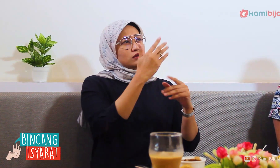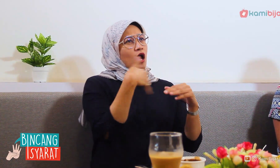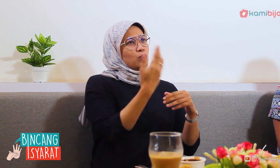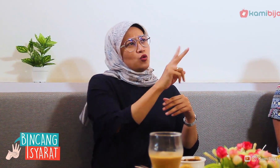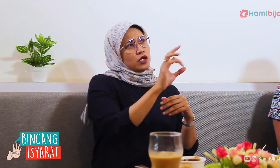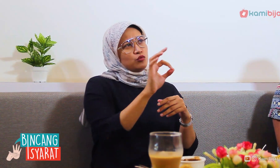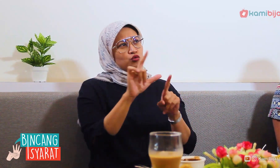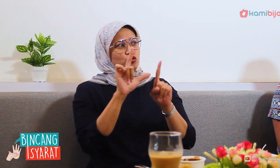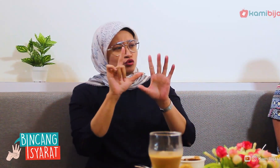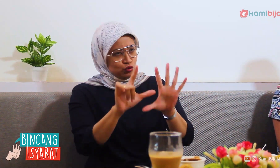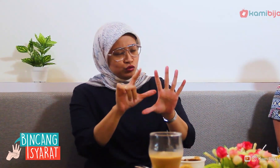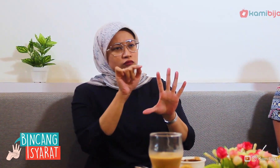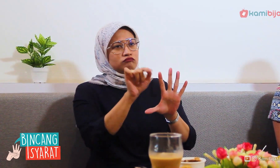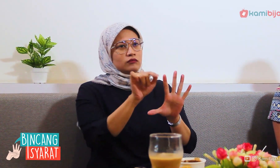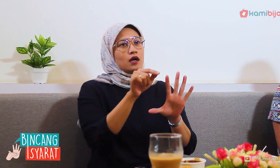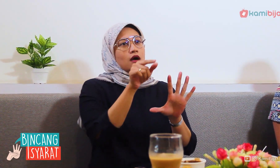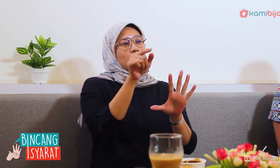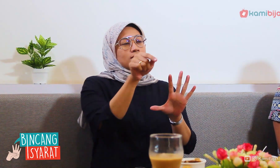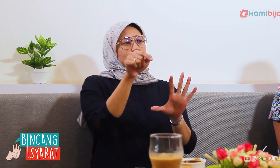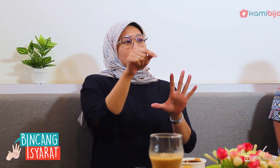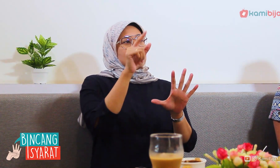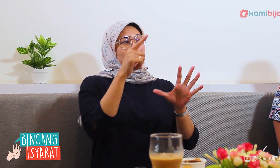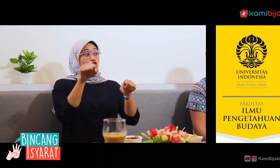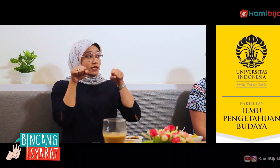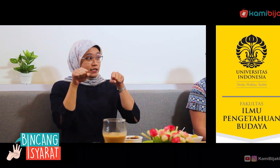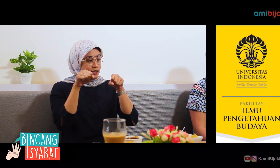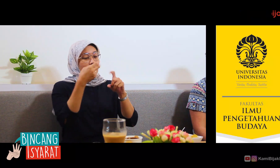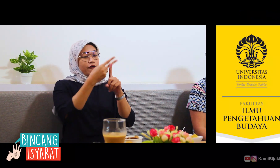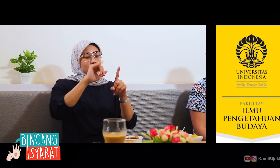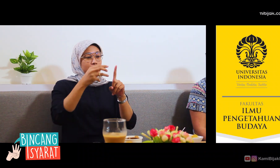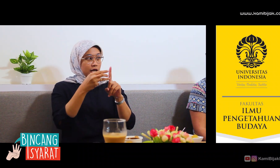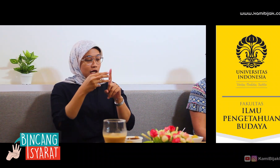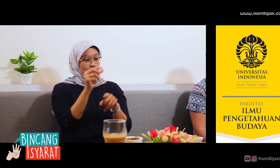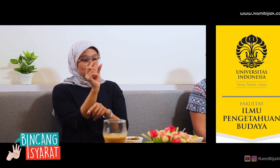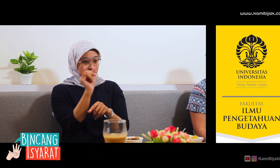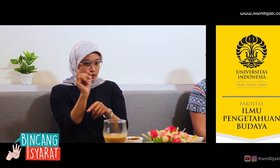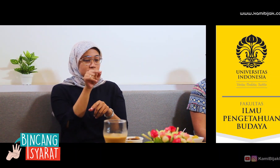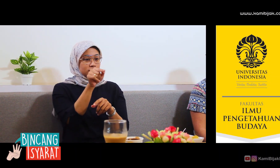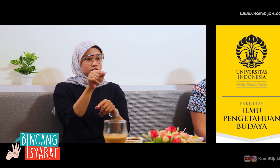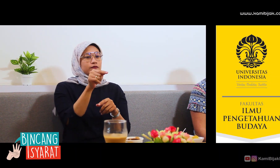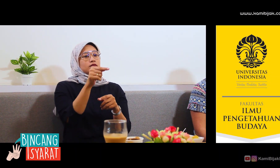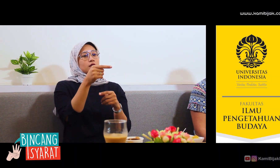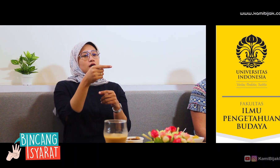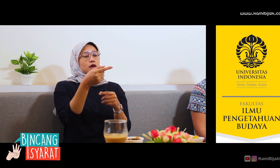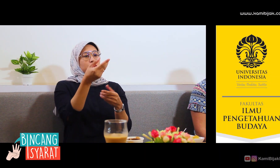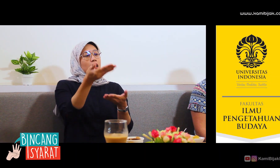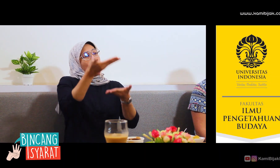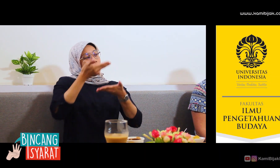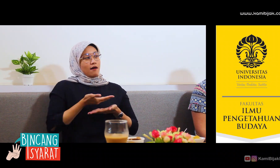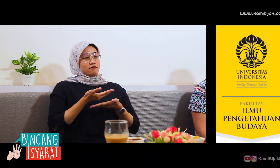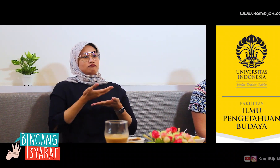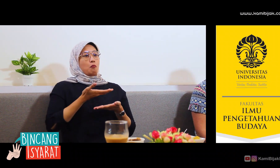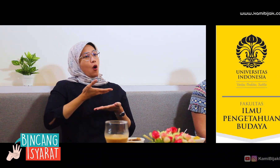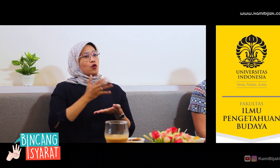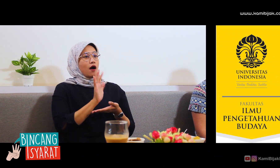then in 2007, from FIB UI offered me